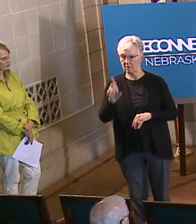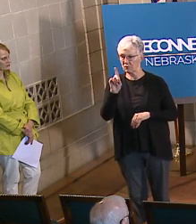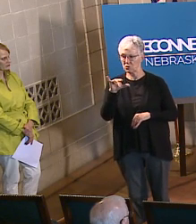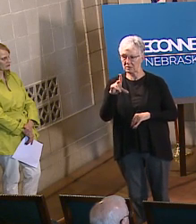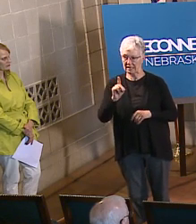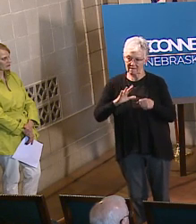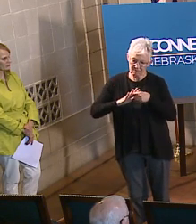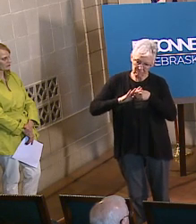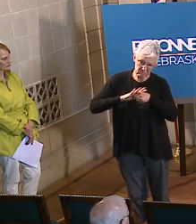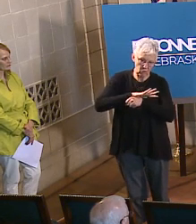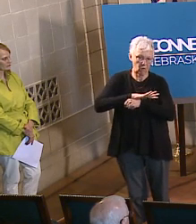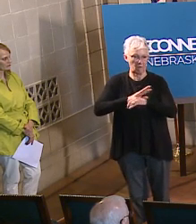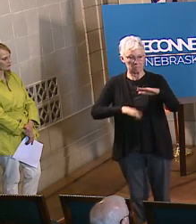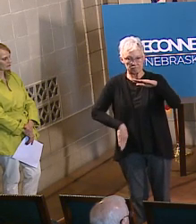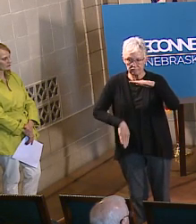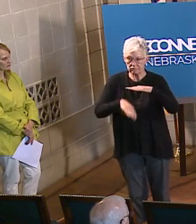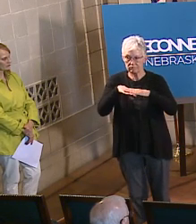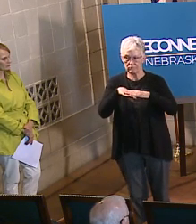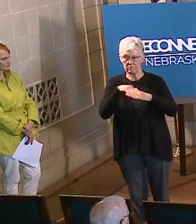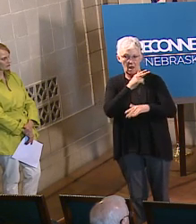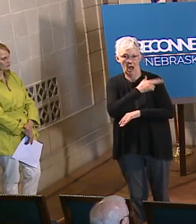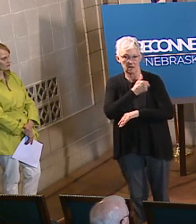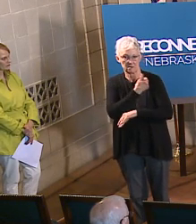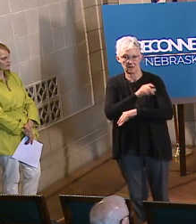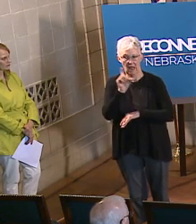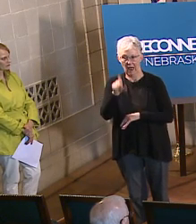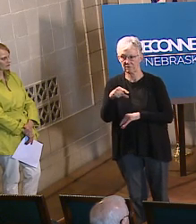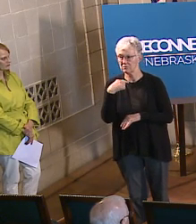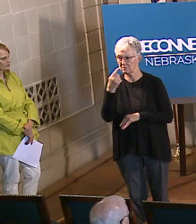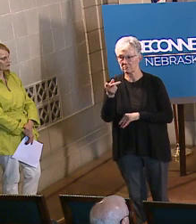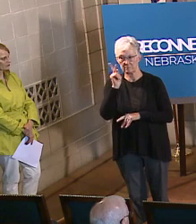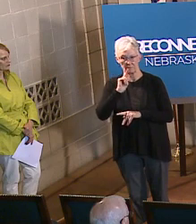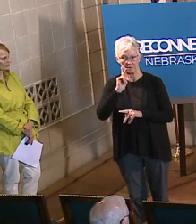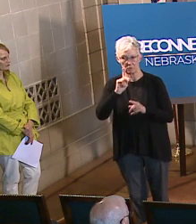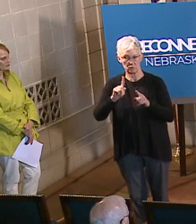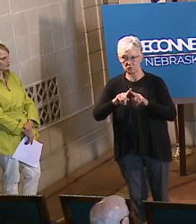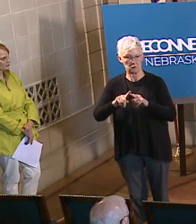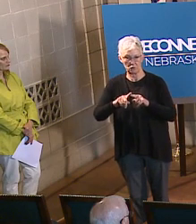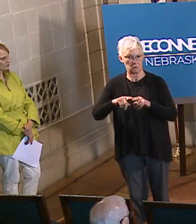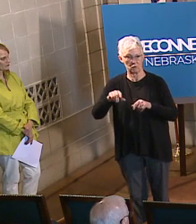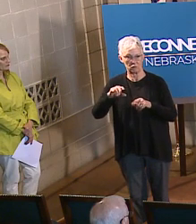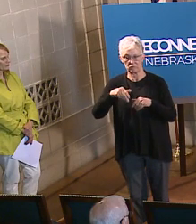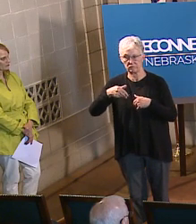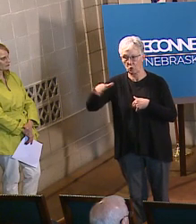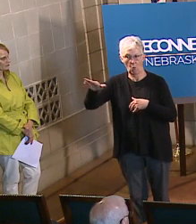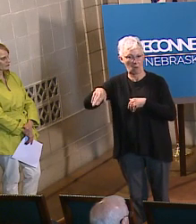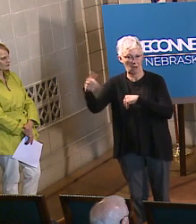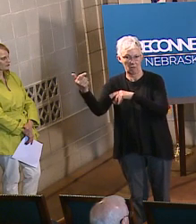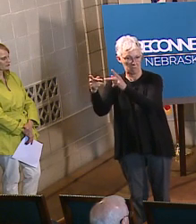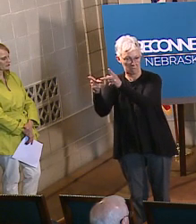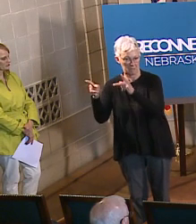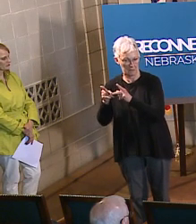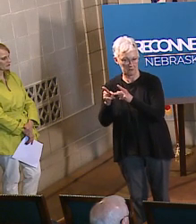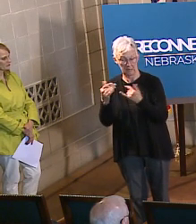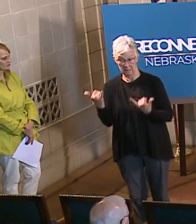HOSPITAL CAPACITY. THERE WAS NO POINT WHERE WE DIDN'T HAVE THE HOSPITAL BED,